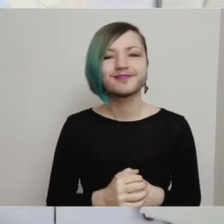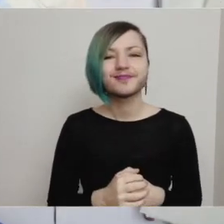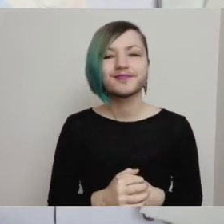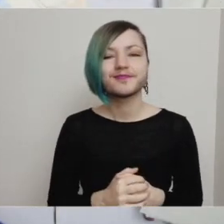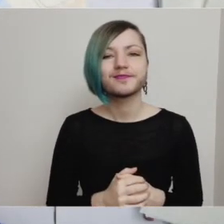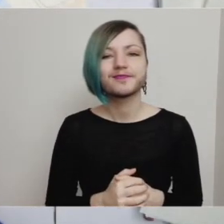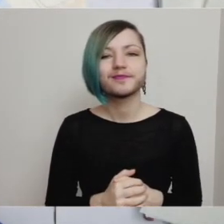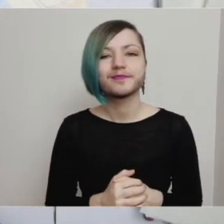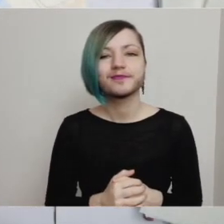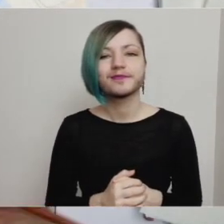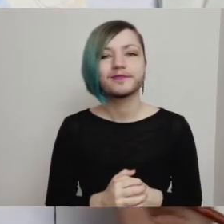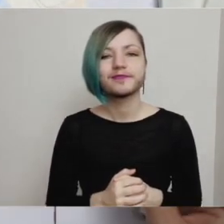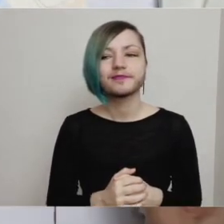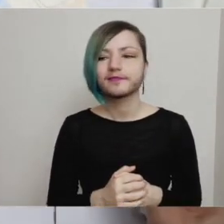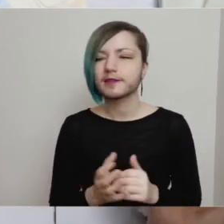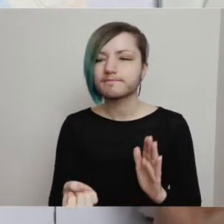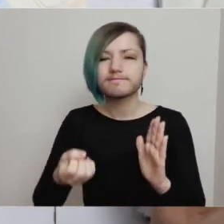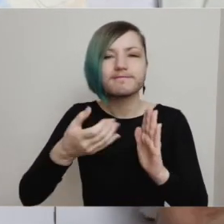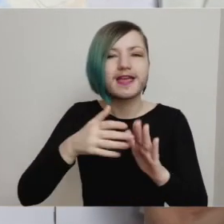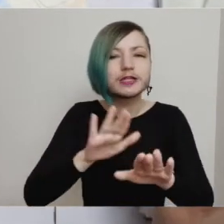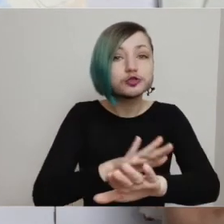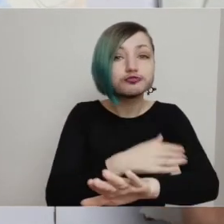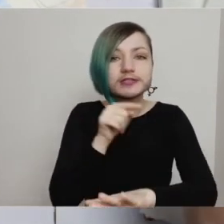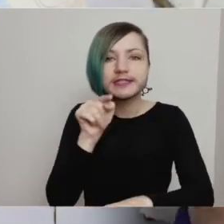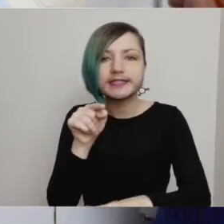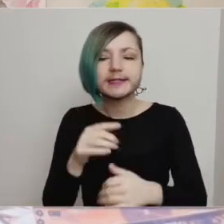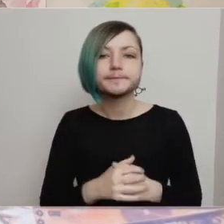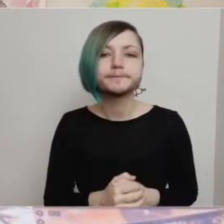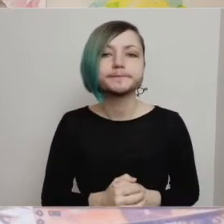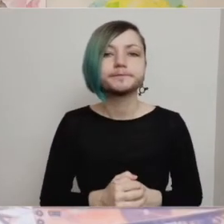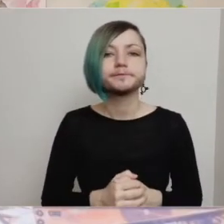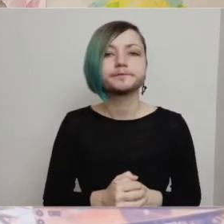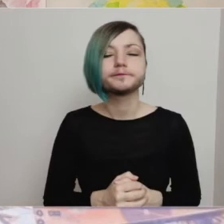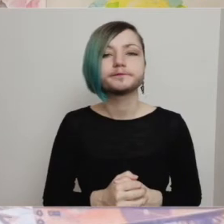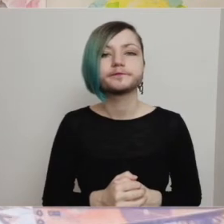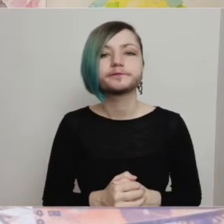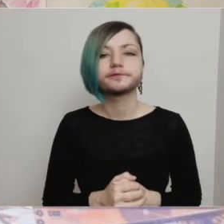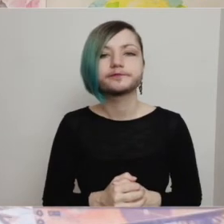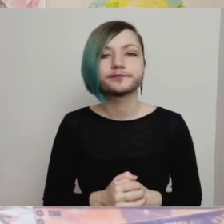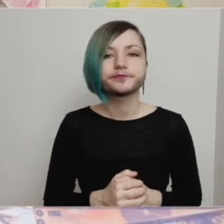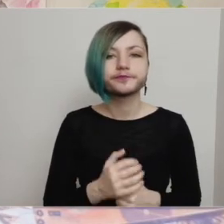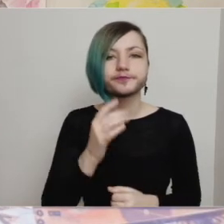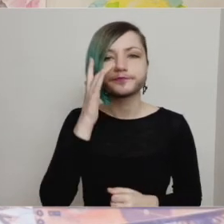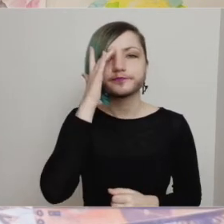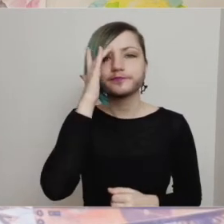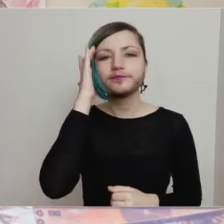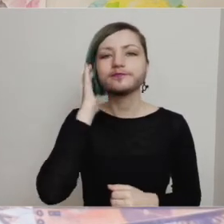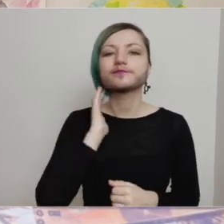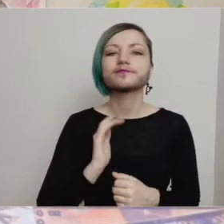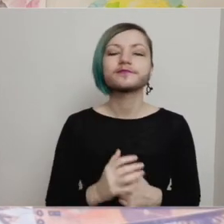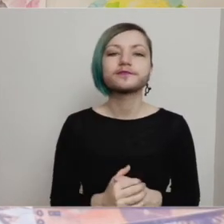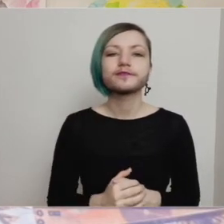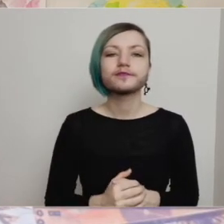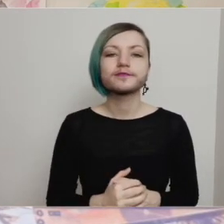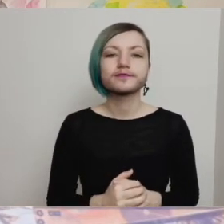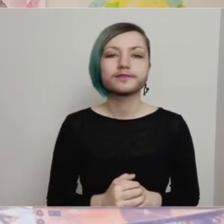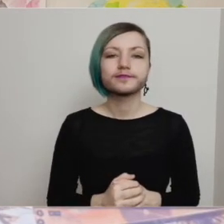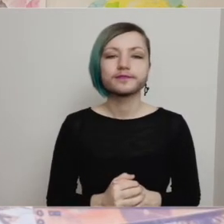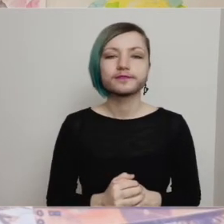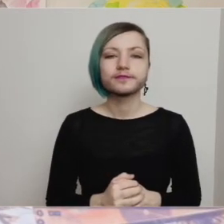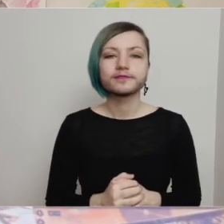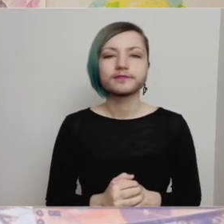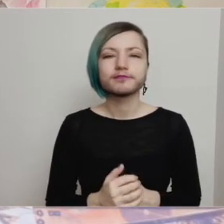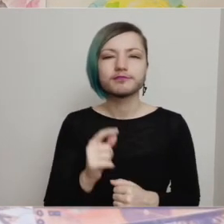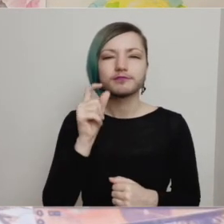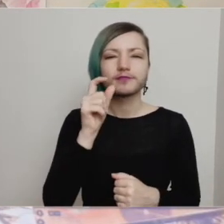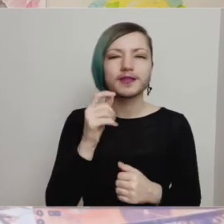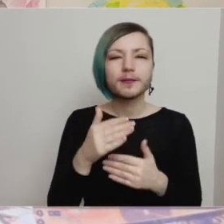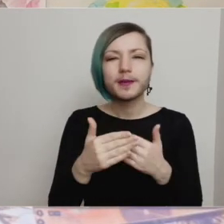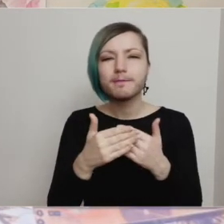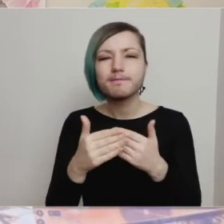i'm gonna put a little splash of green in there ah maybe a bit more of this got this kind of oakery